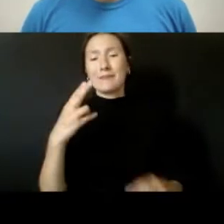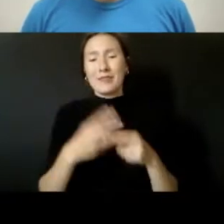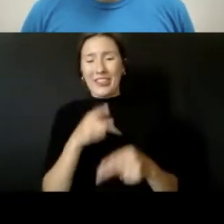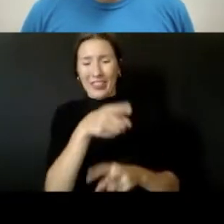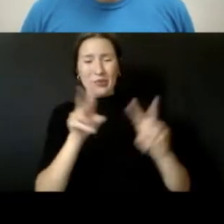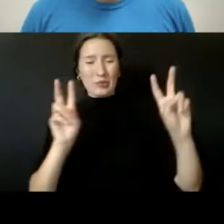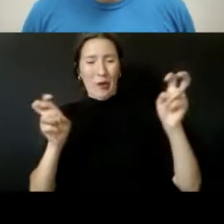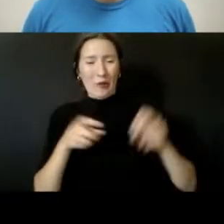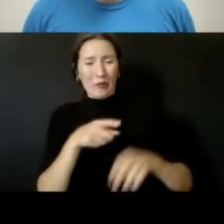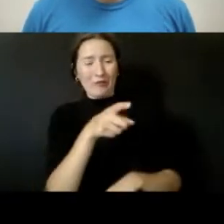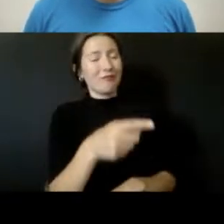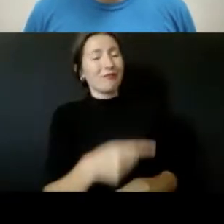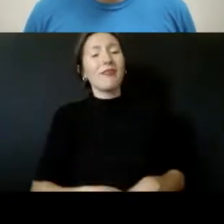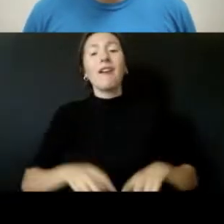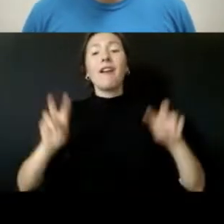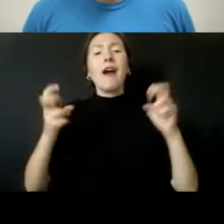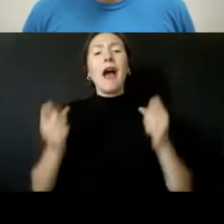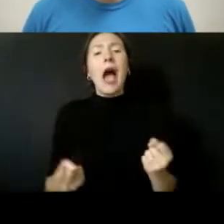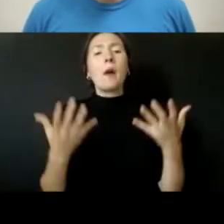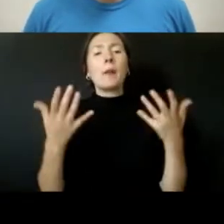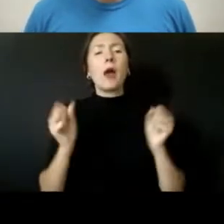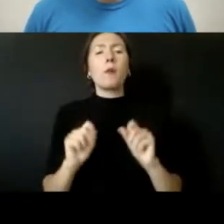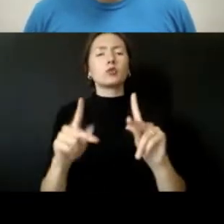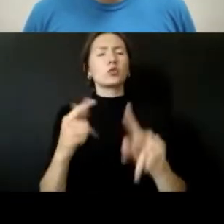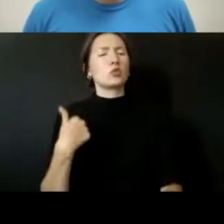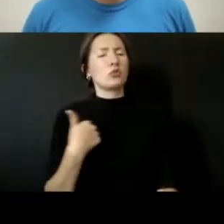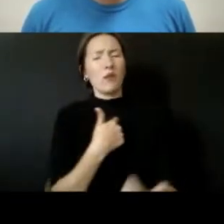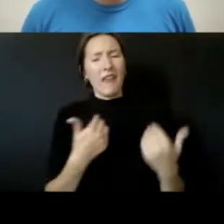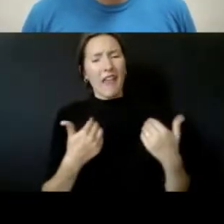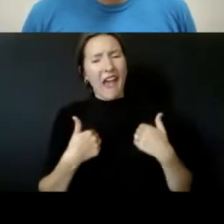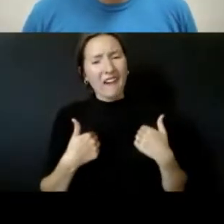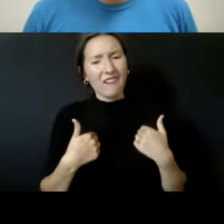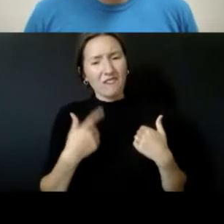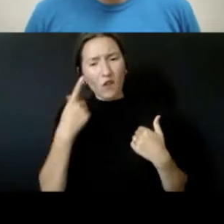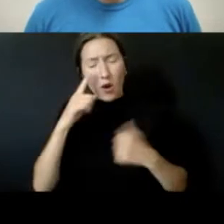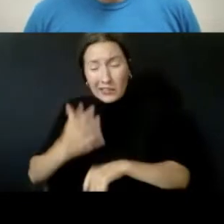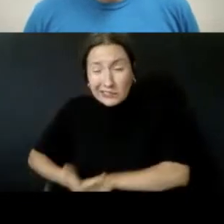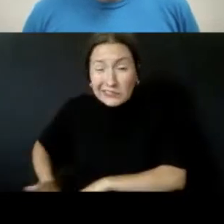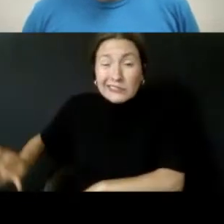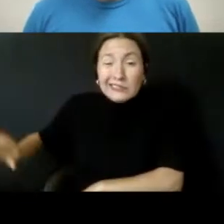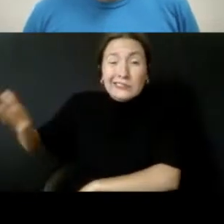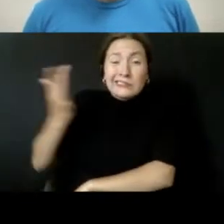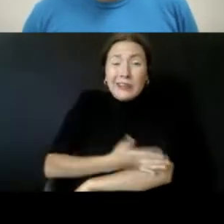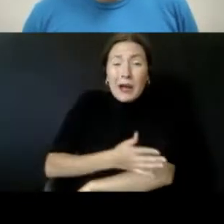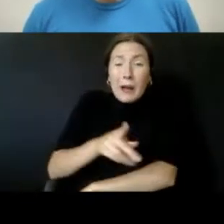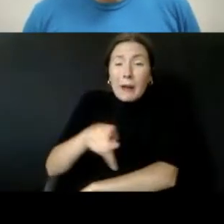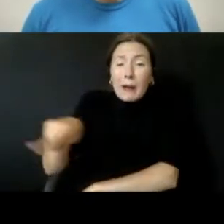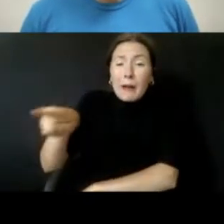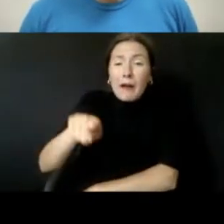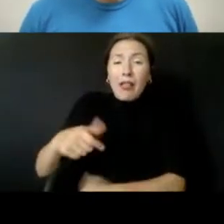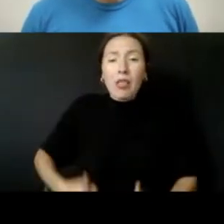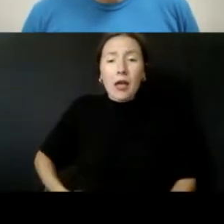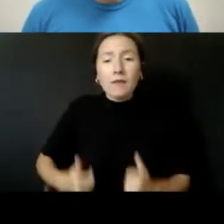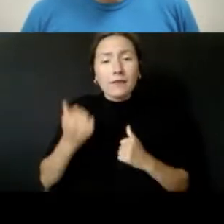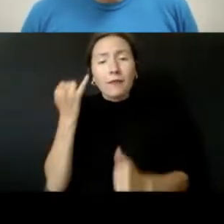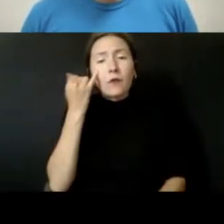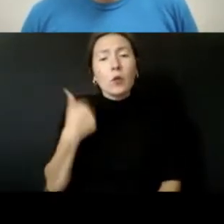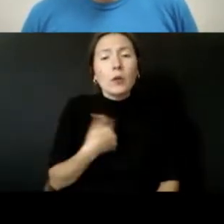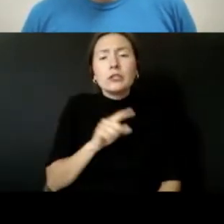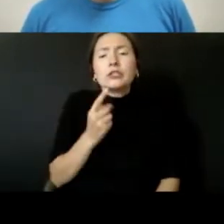people's lives just by doing our jobs a little bit better right this is uh krug and this is